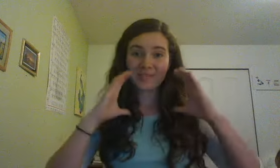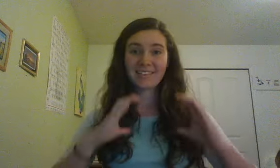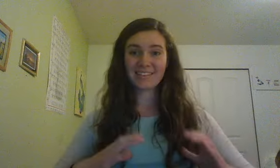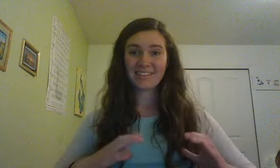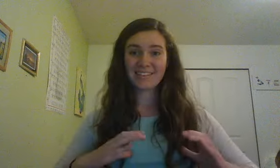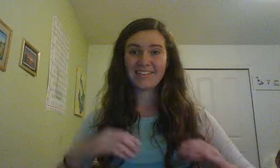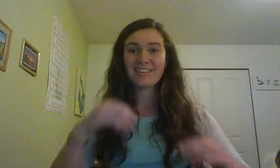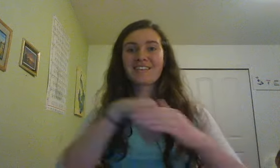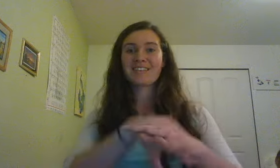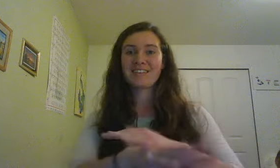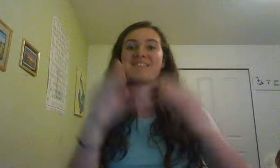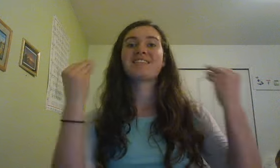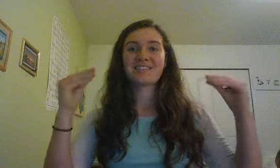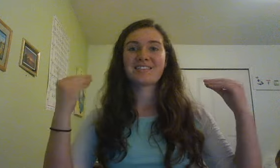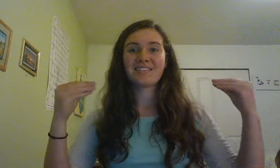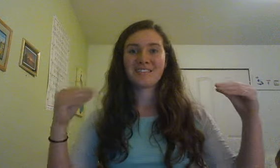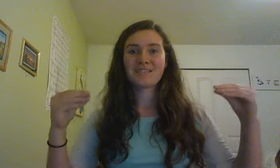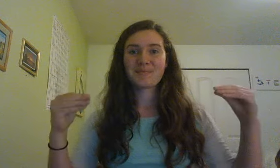Then, a customer walked into the store